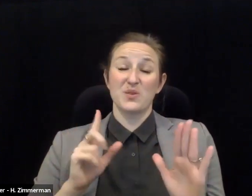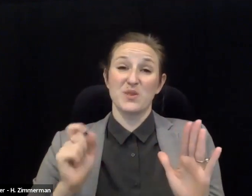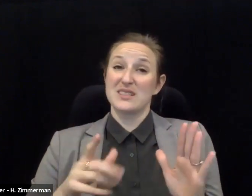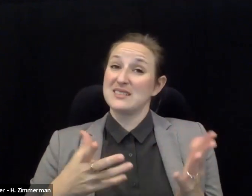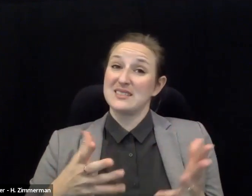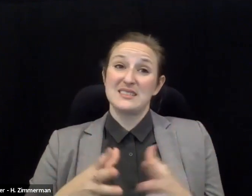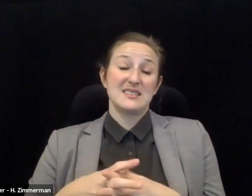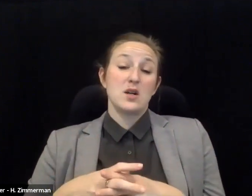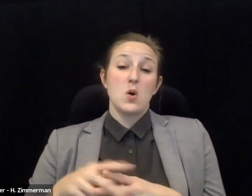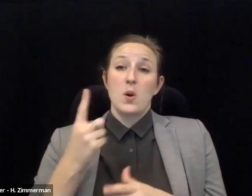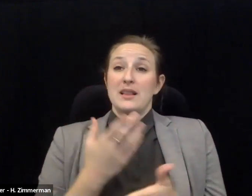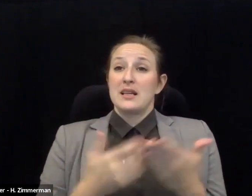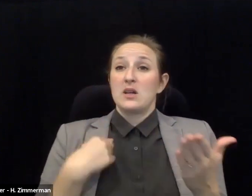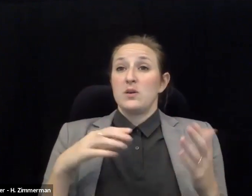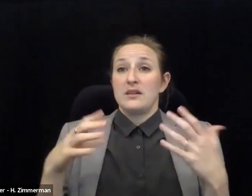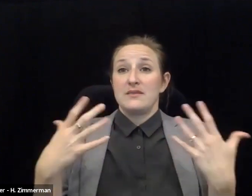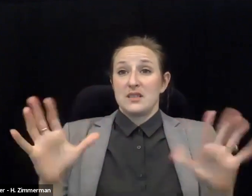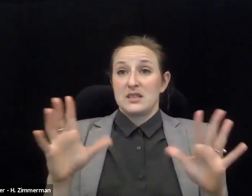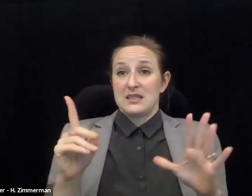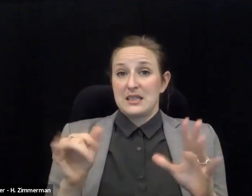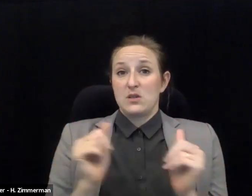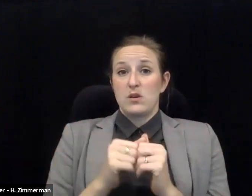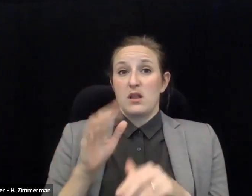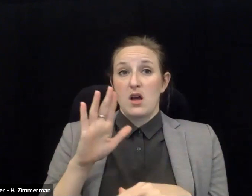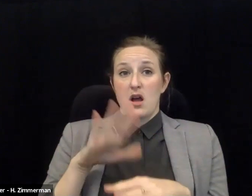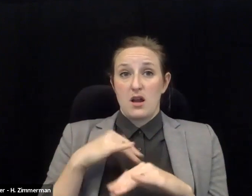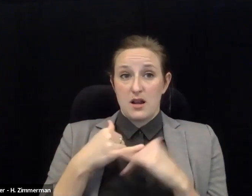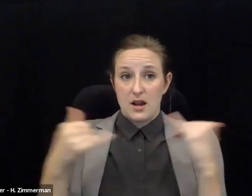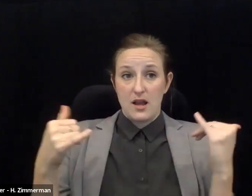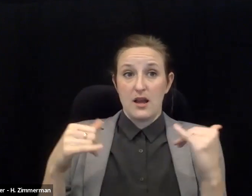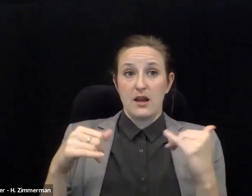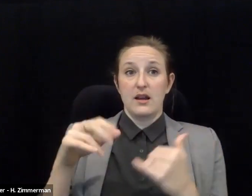we've done with virtual NYSLI-Y and NSLI-Y VSI and even our academically